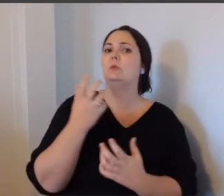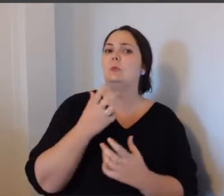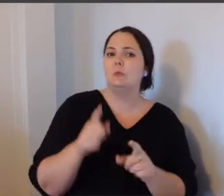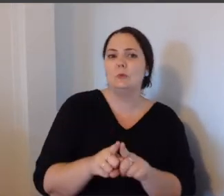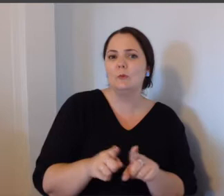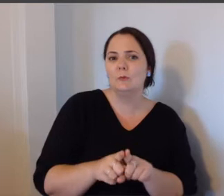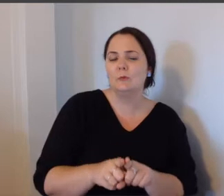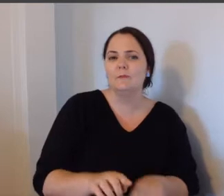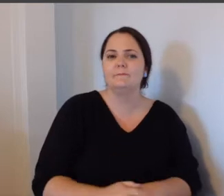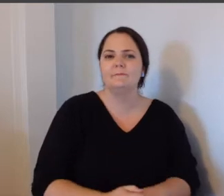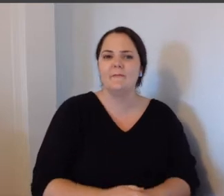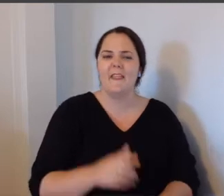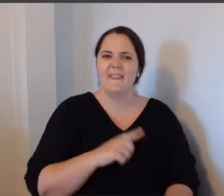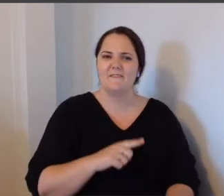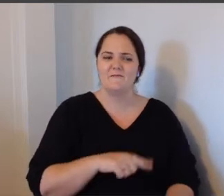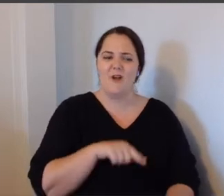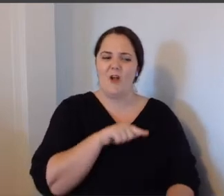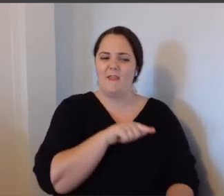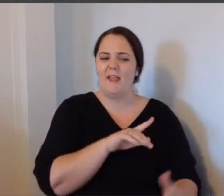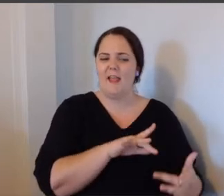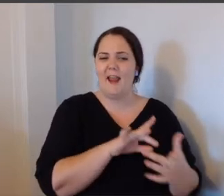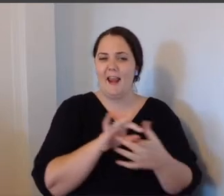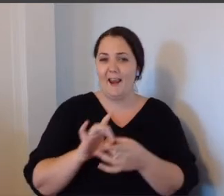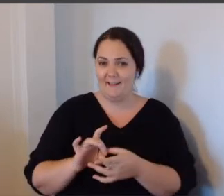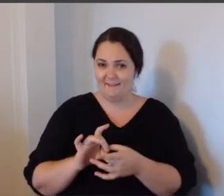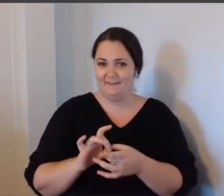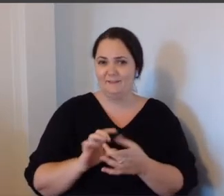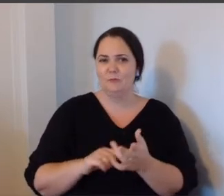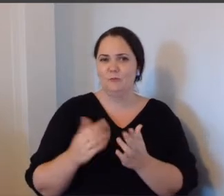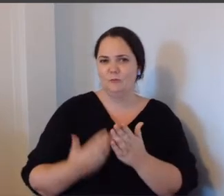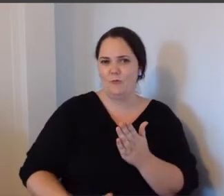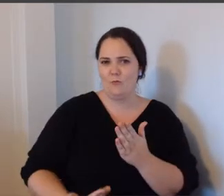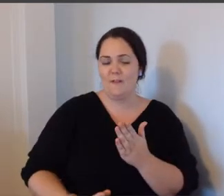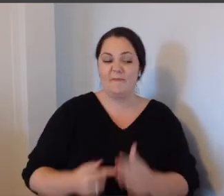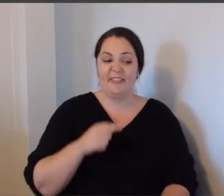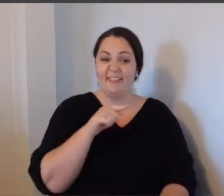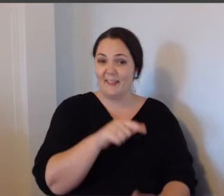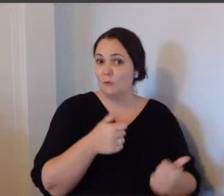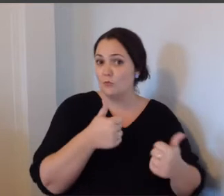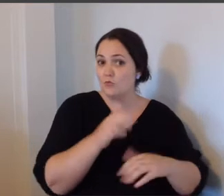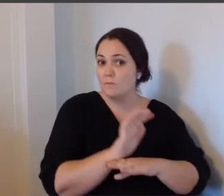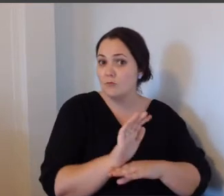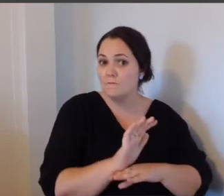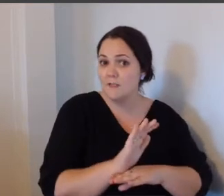part of the reason why cinema lends itself so well to the genre, these are just great stories. If we